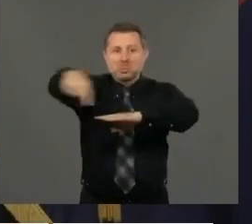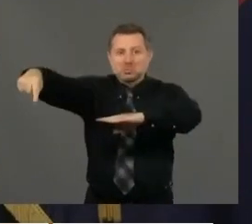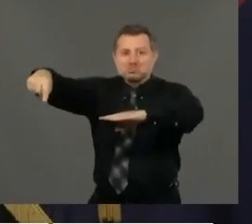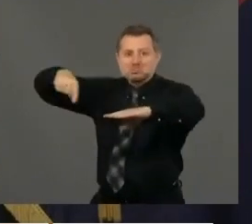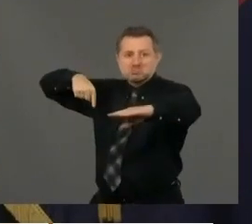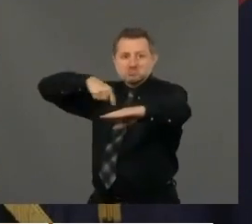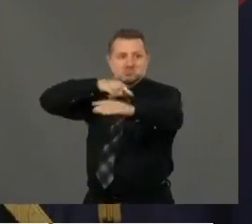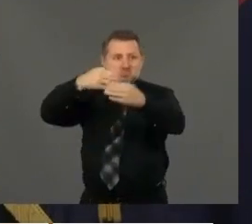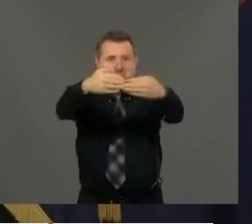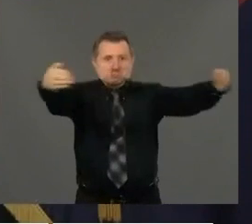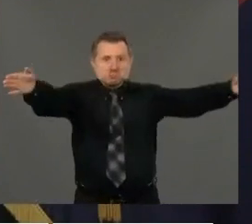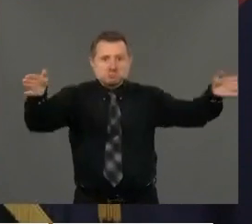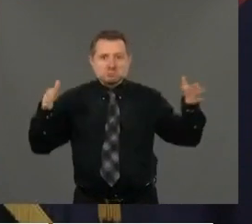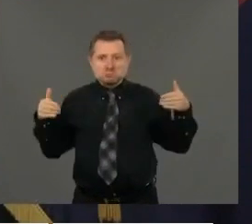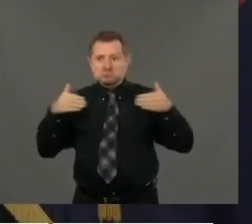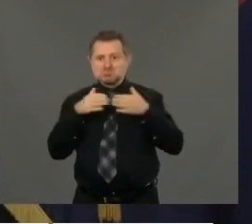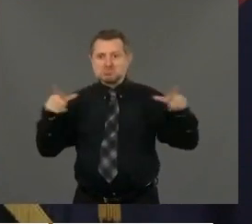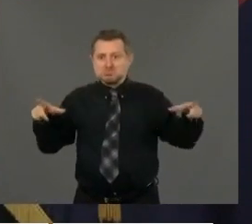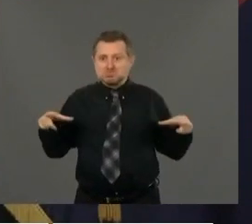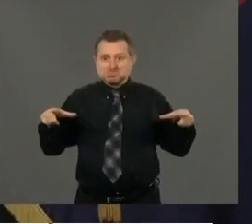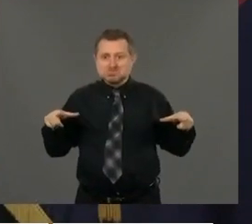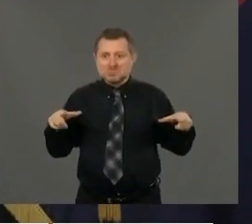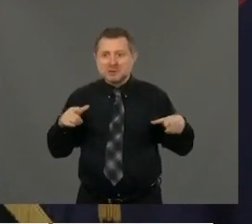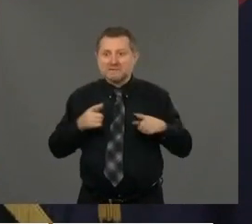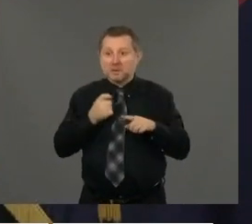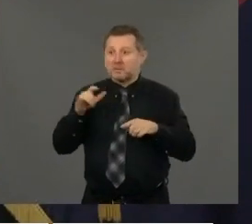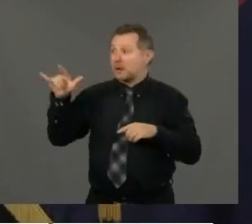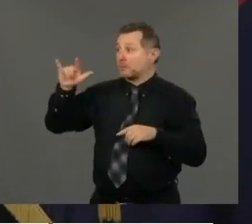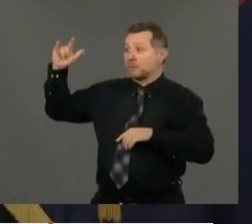YOU ARE NOT A HERMETICALLY